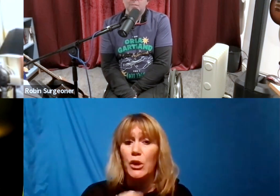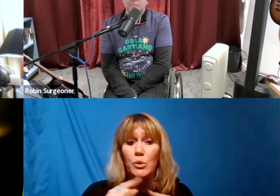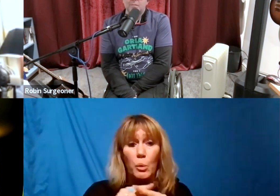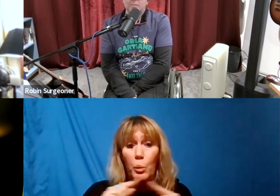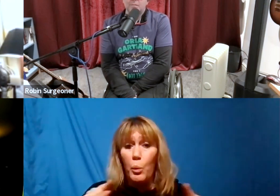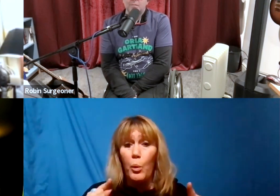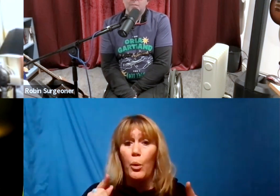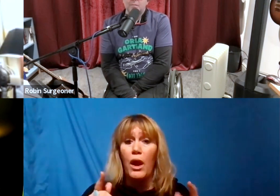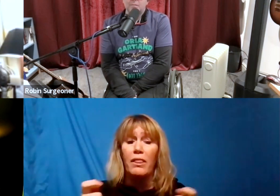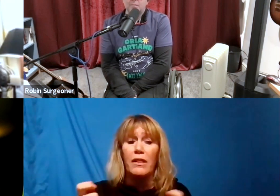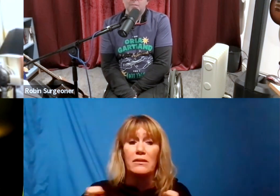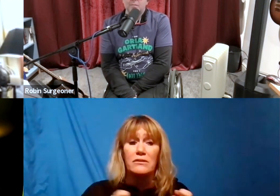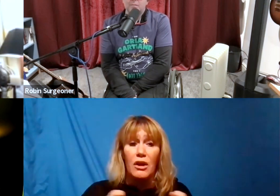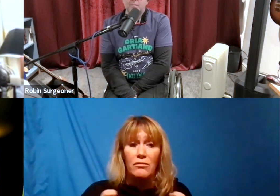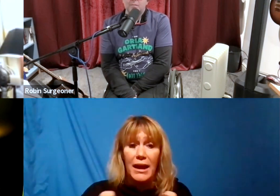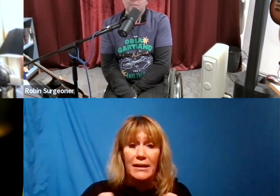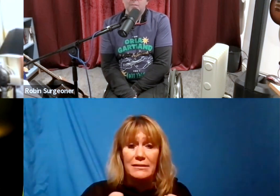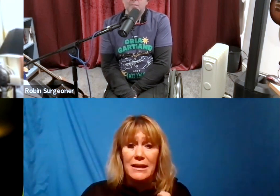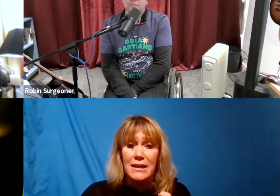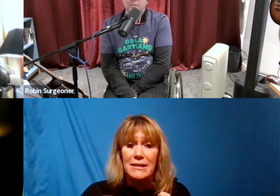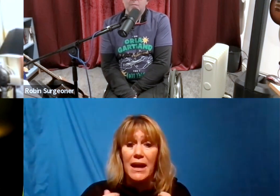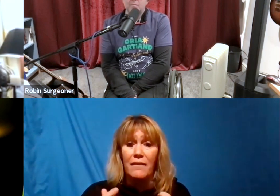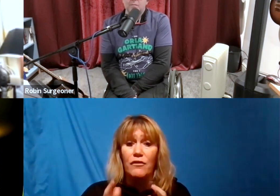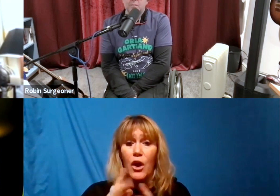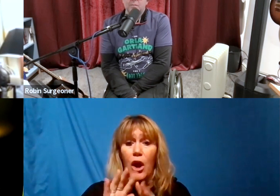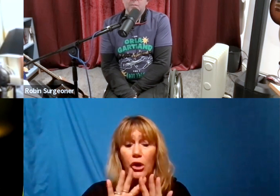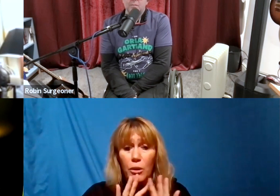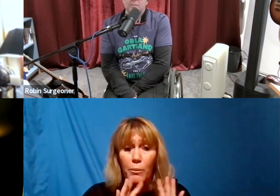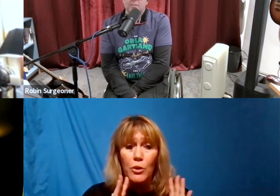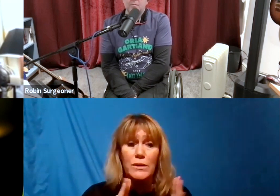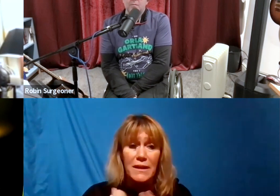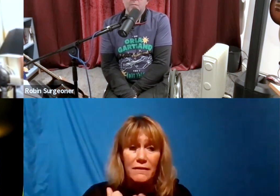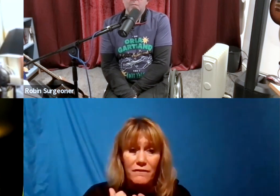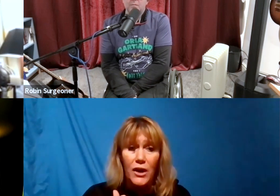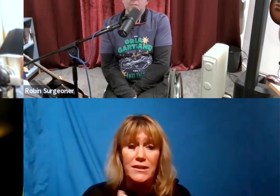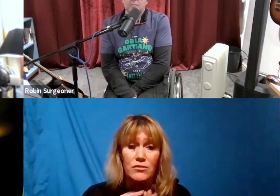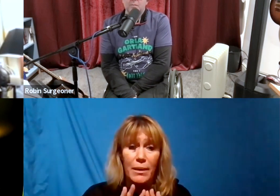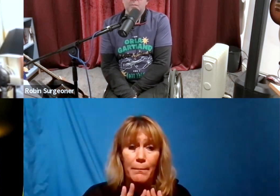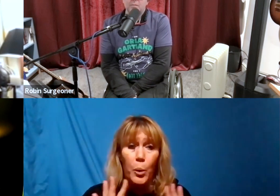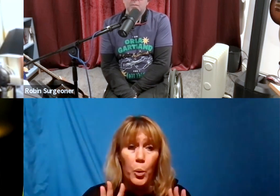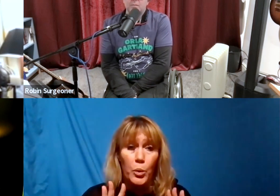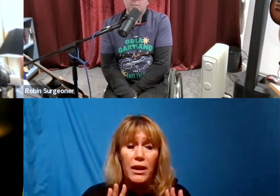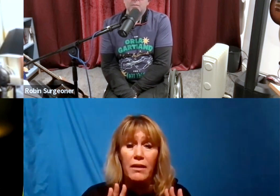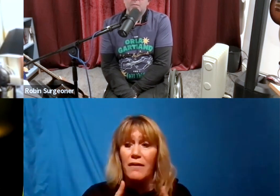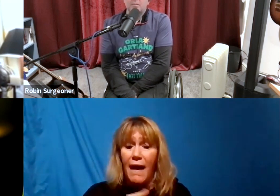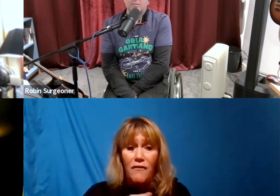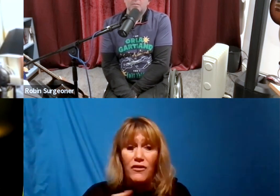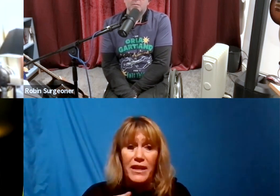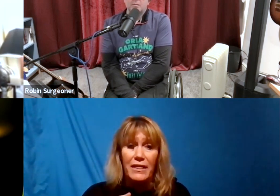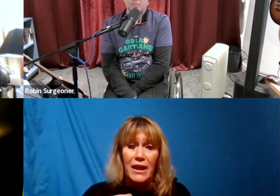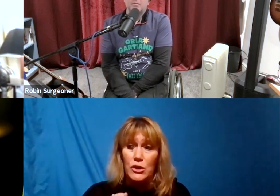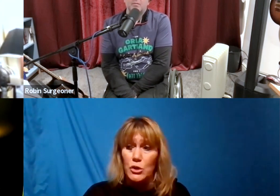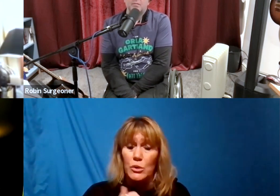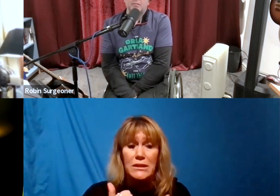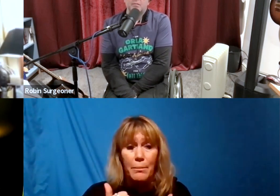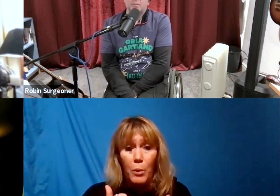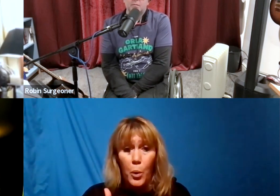Who takes no risks when it fails And who never gets sent to jail No matter what they do If you find yourself watching the news And you're not sure what is the truth Maybe it's time for you to choose